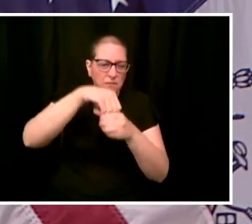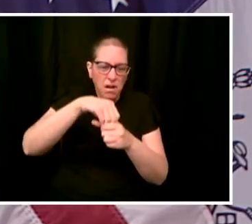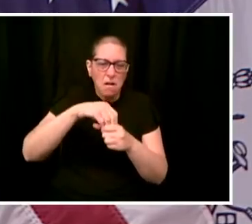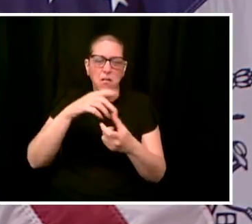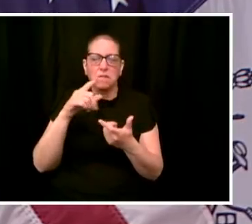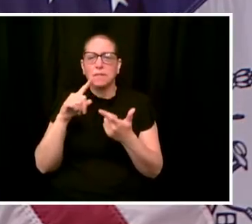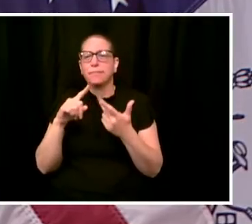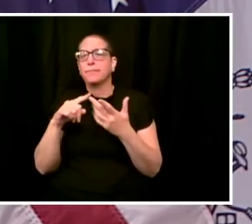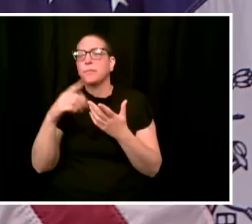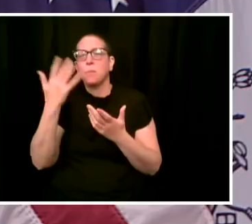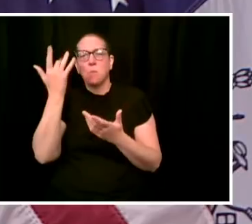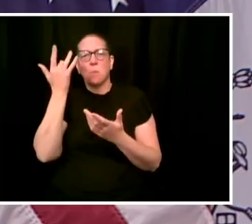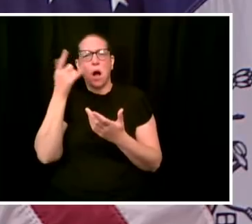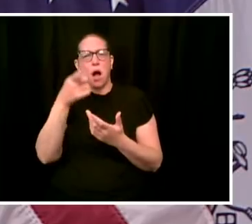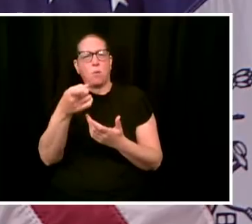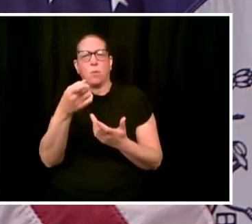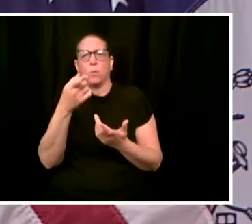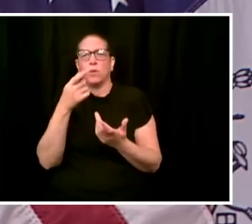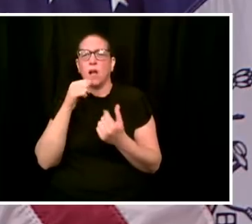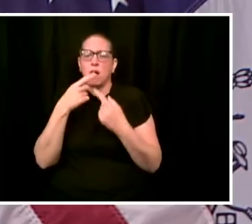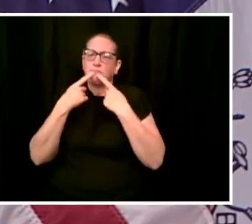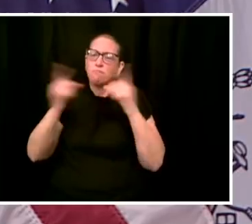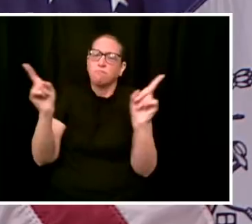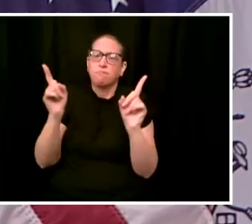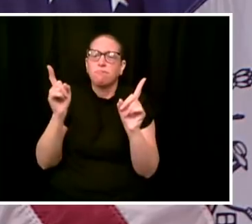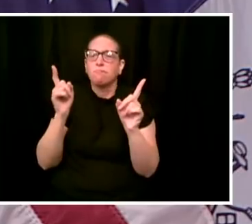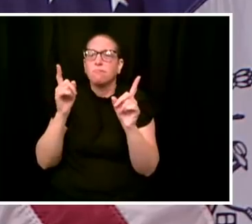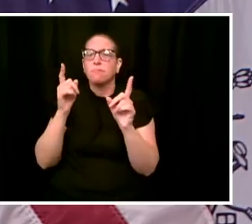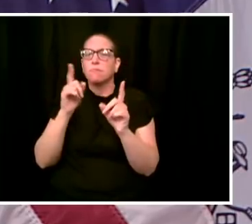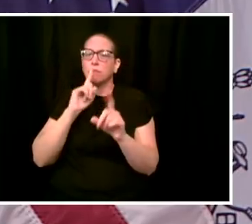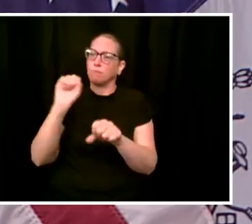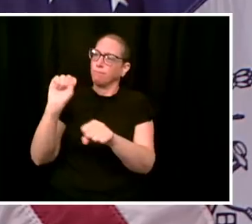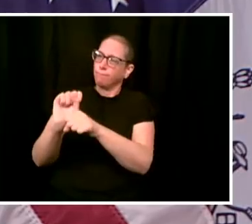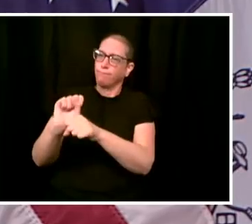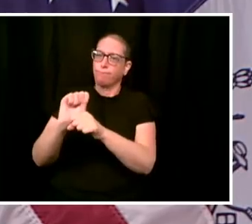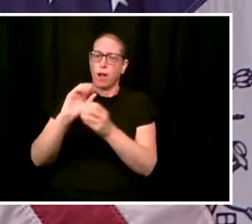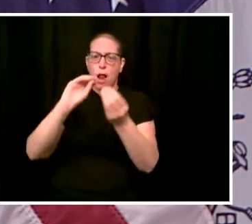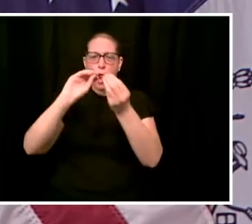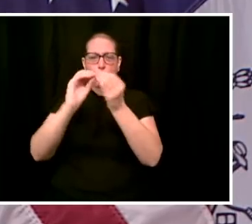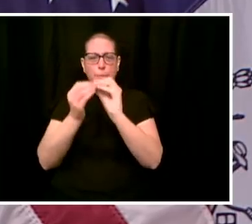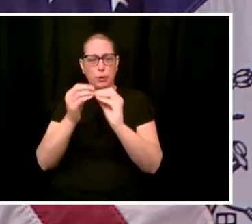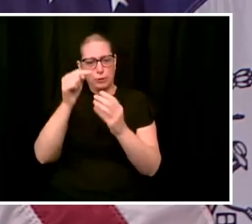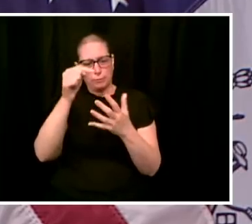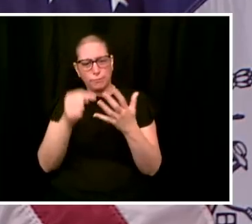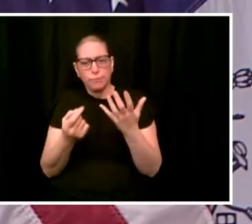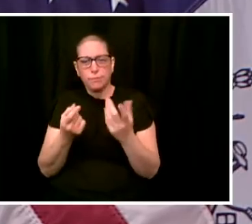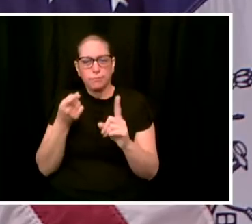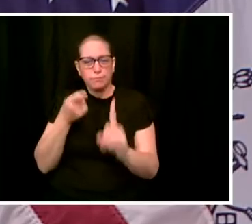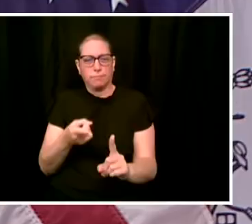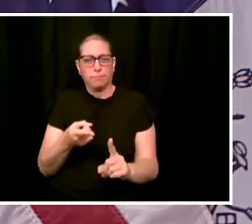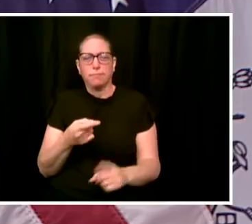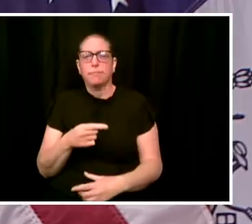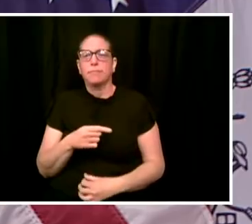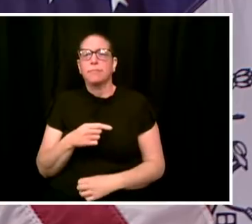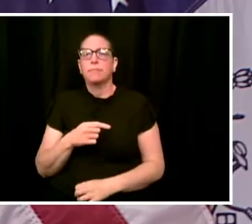EVEN HIGHER THAN YOU WERE SAYING. WHY IS THE CITY